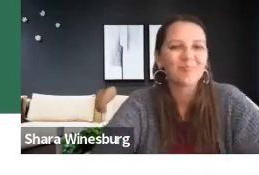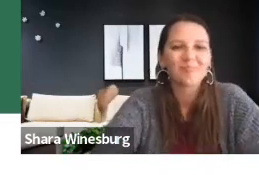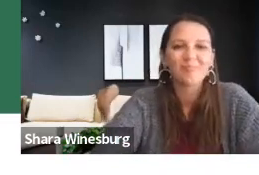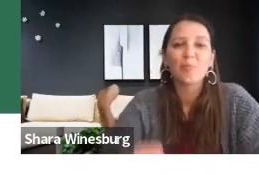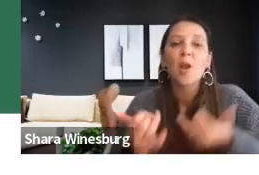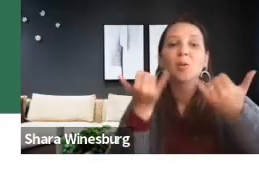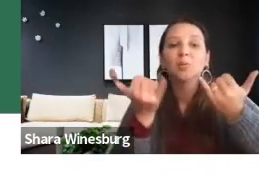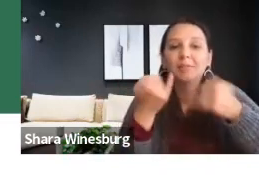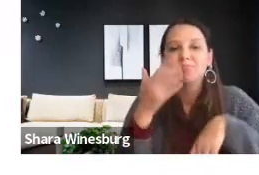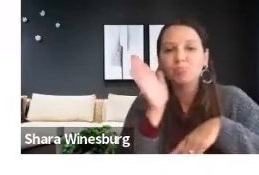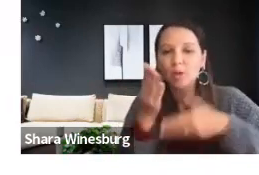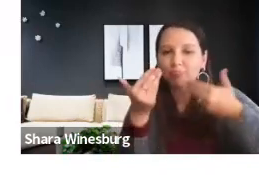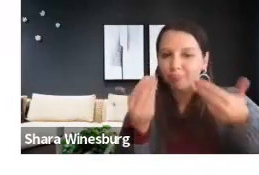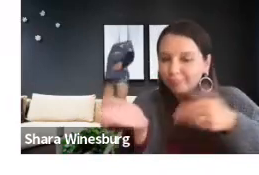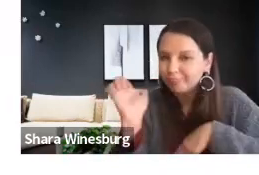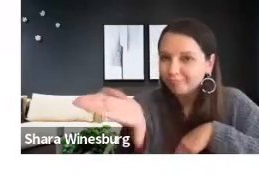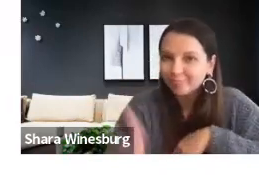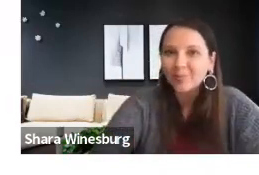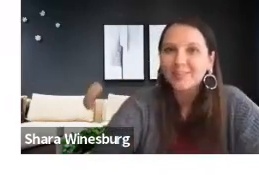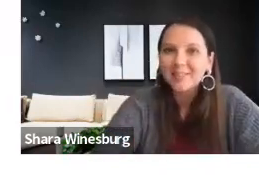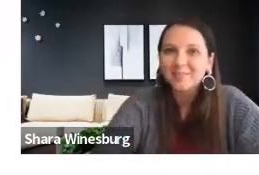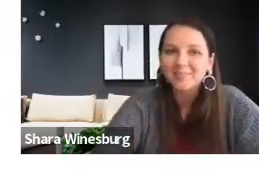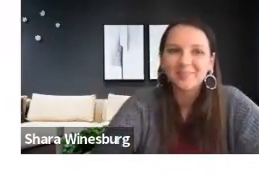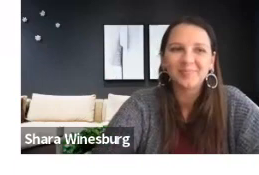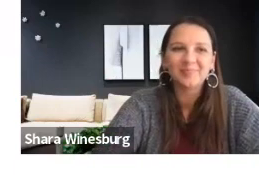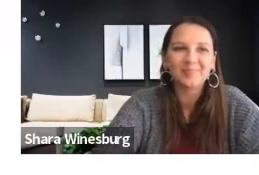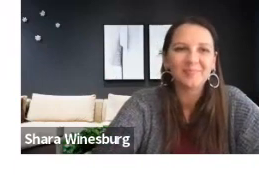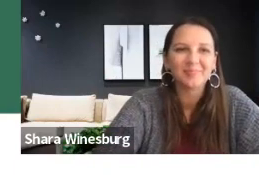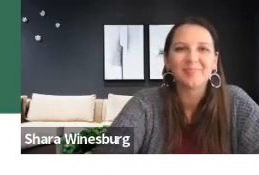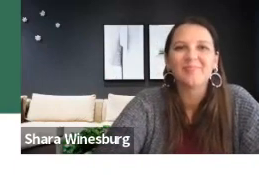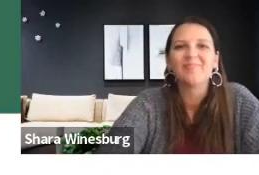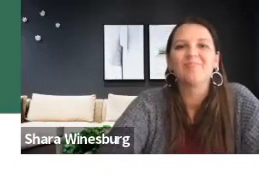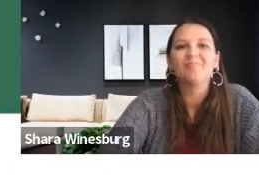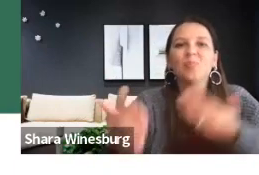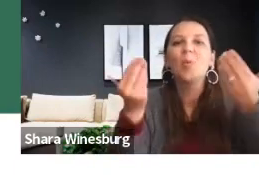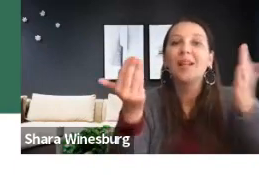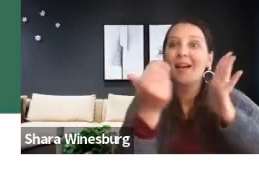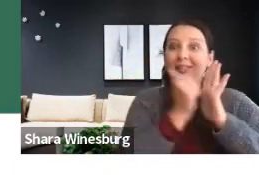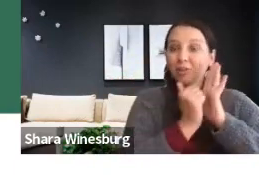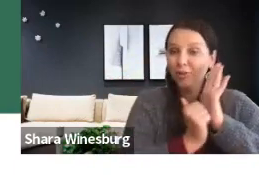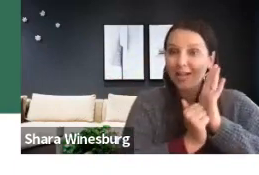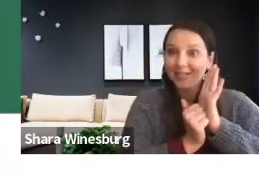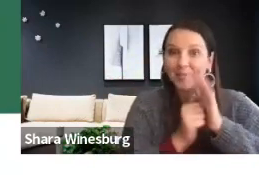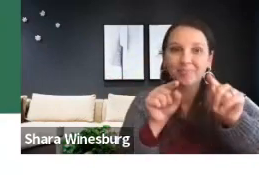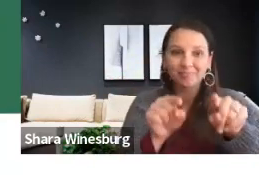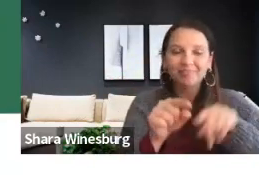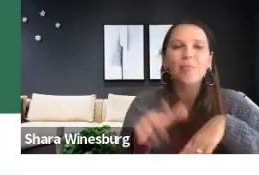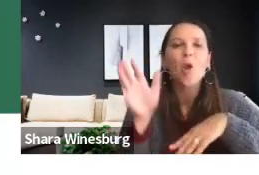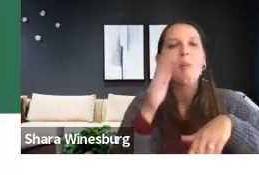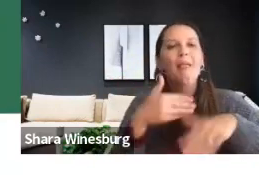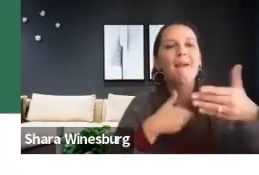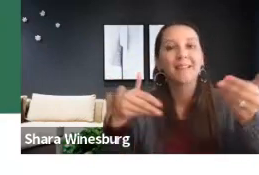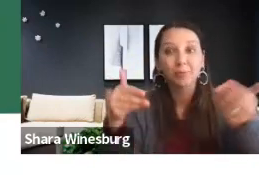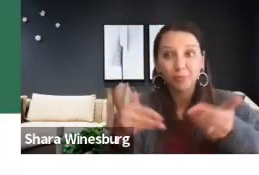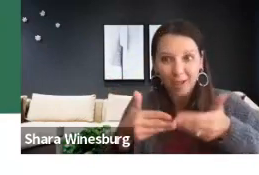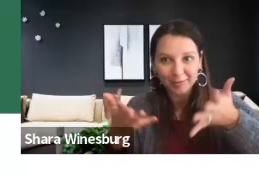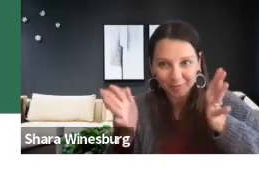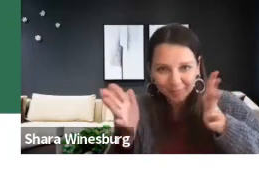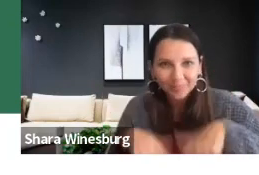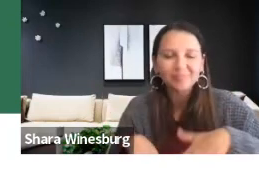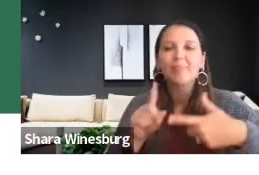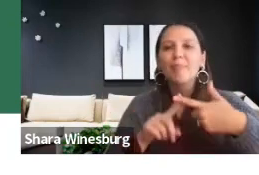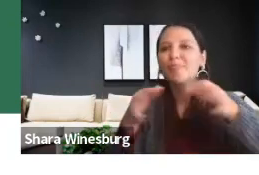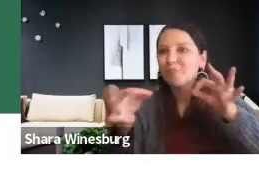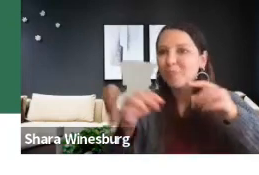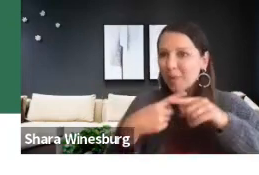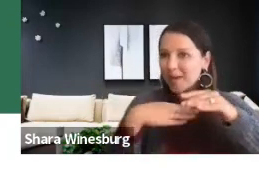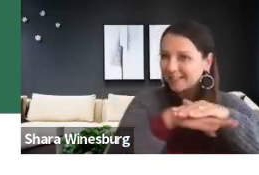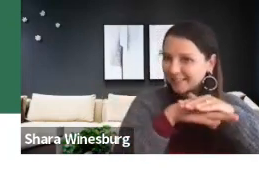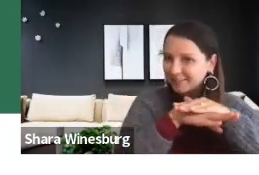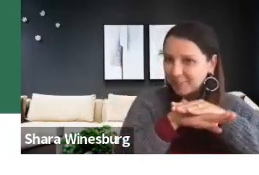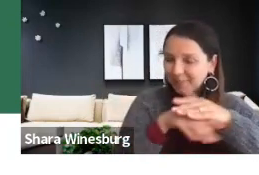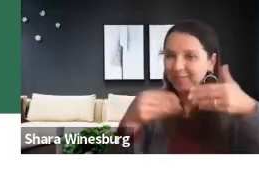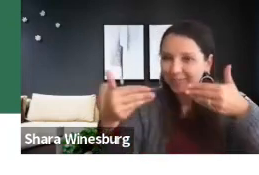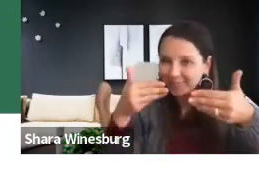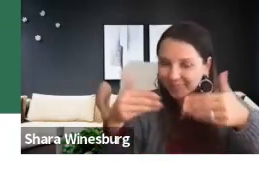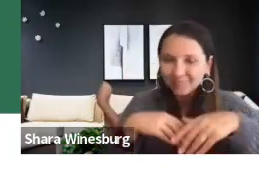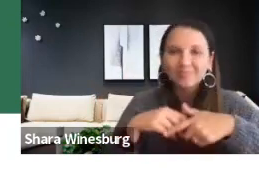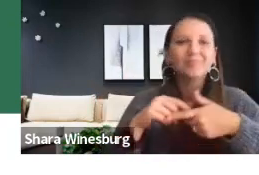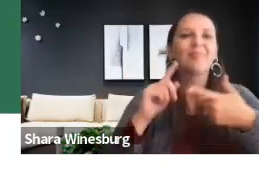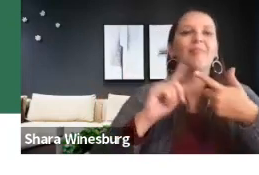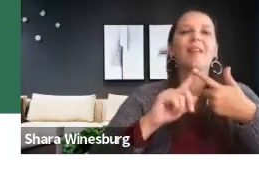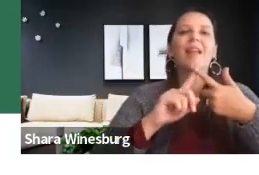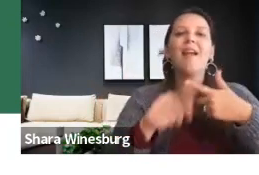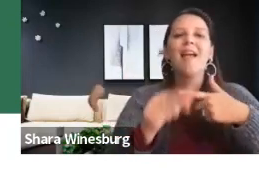Now, for today's agenda: Introductions,